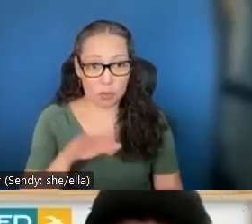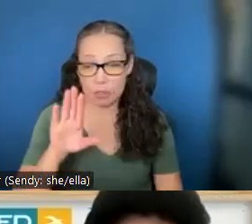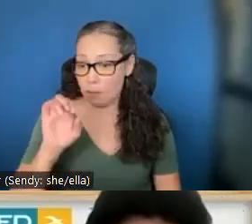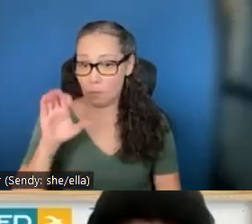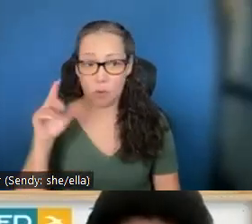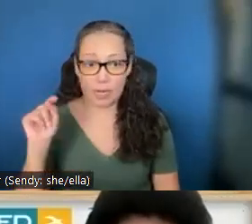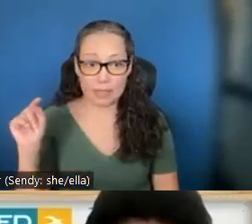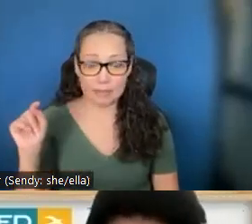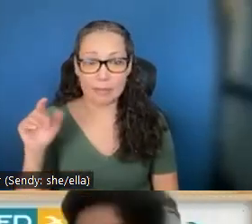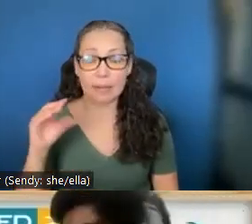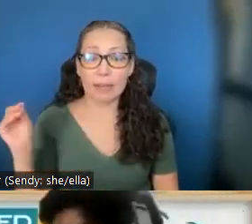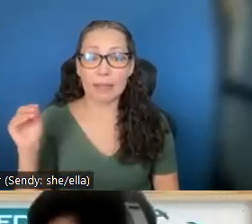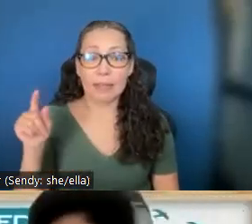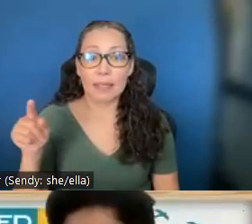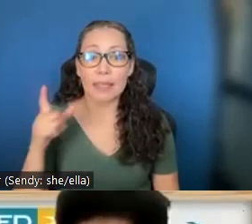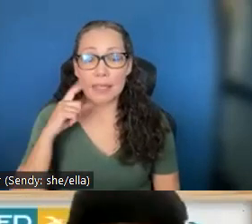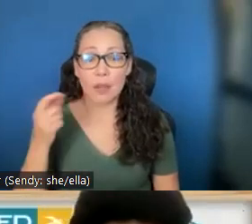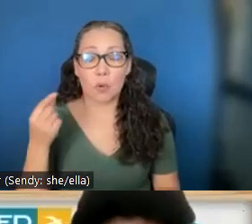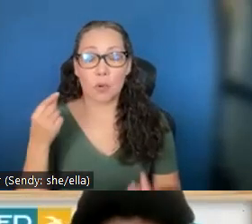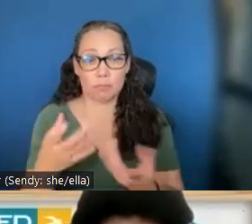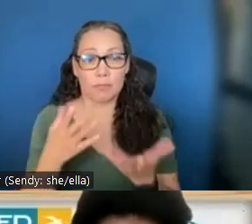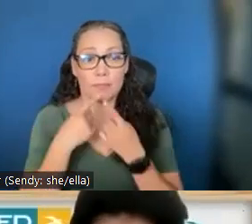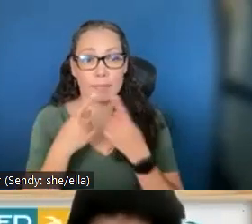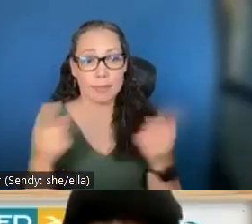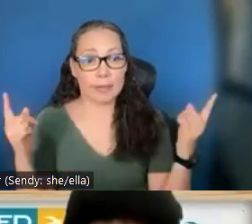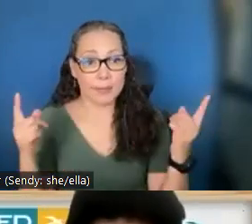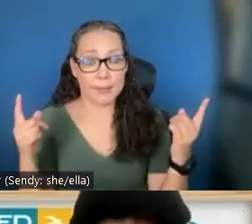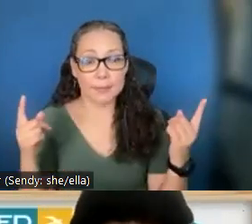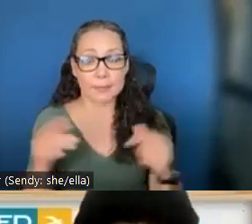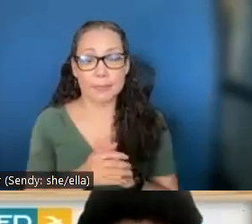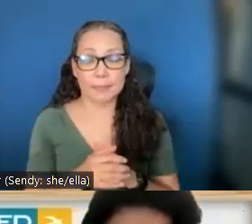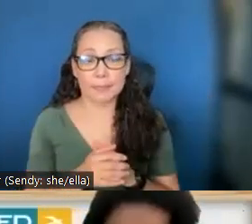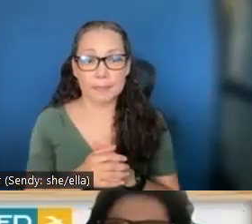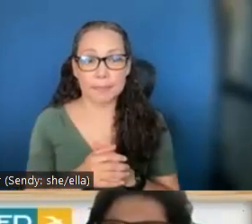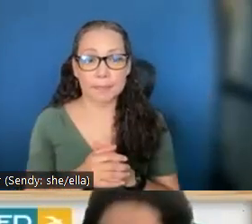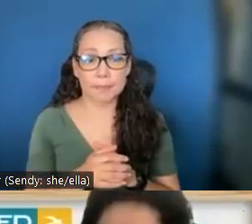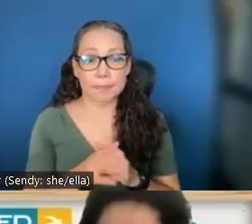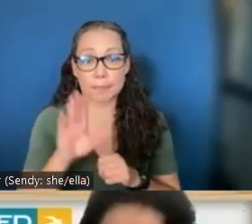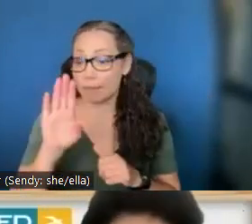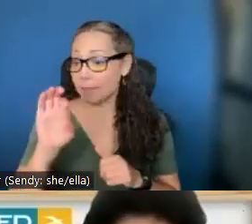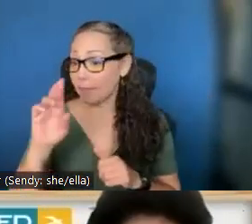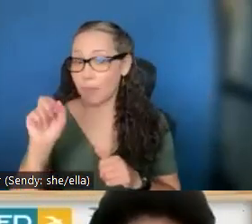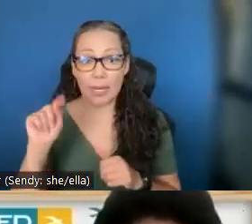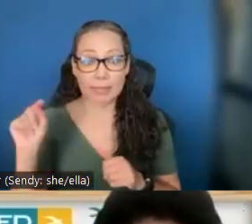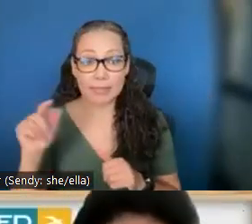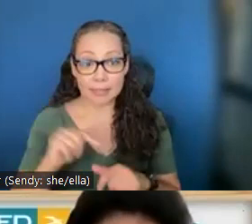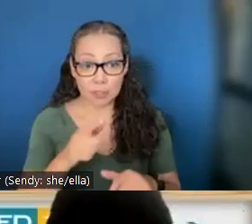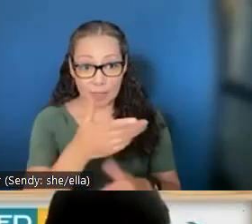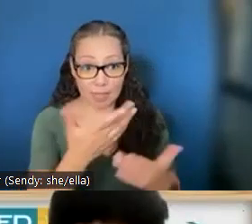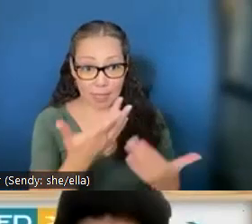the um ilc co-chair for the committee so Brett if you're there um we will unmute um and have